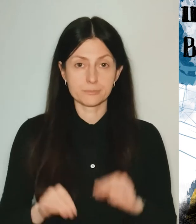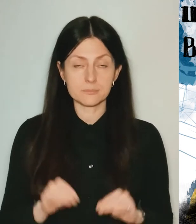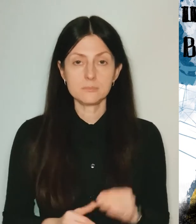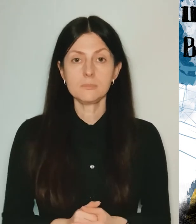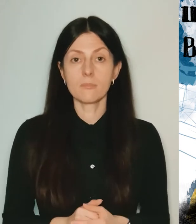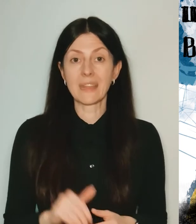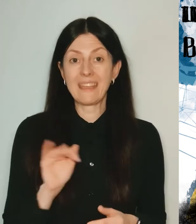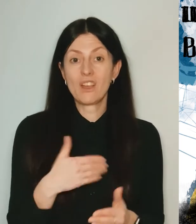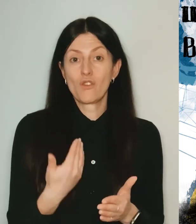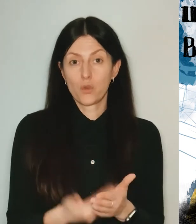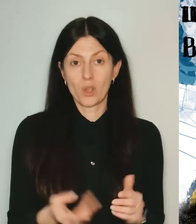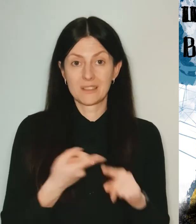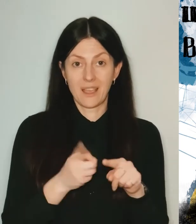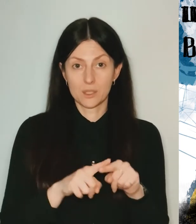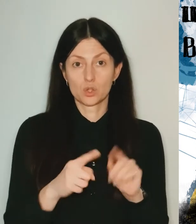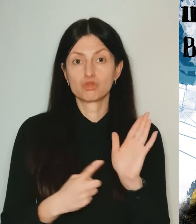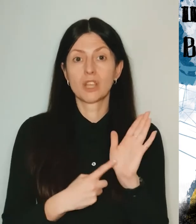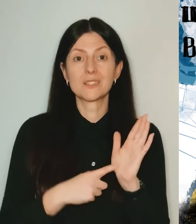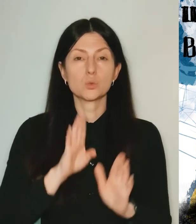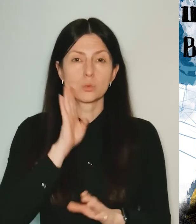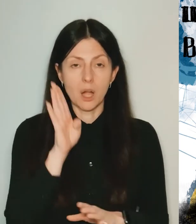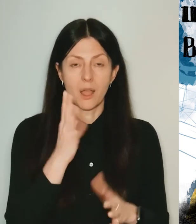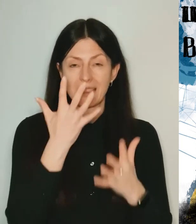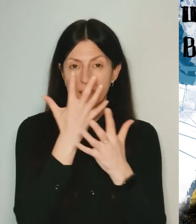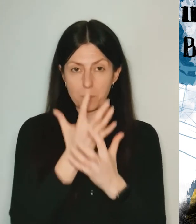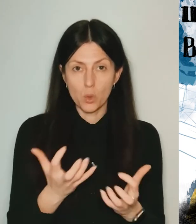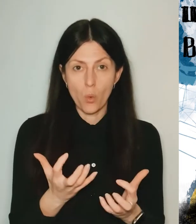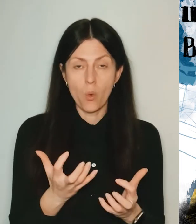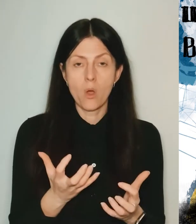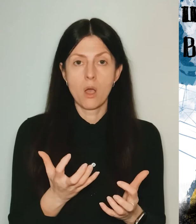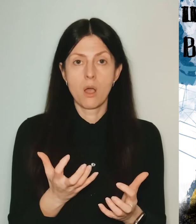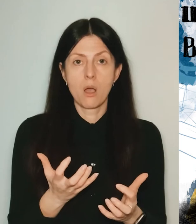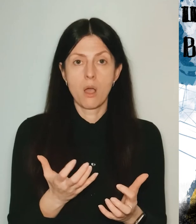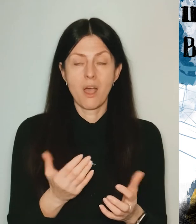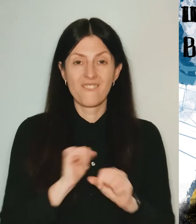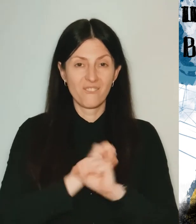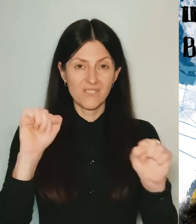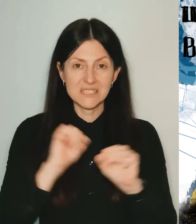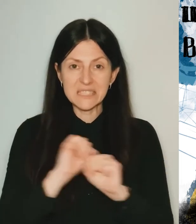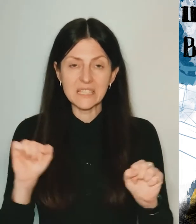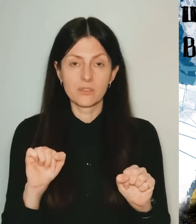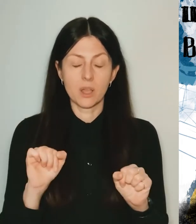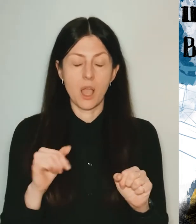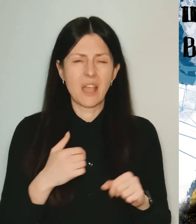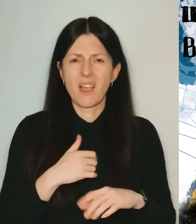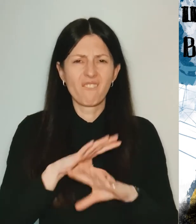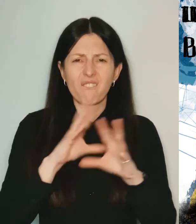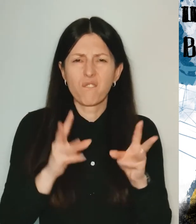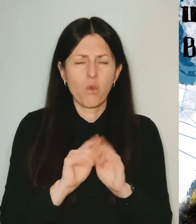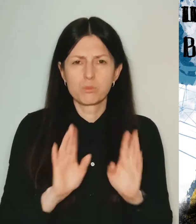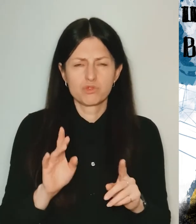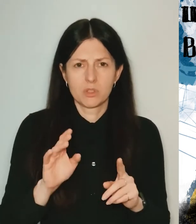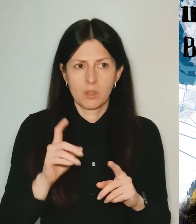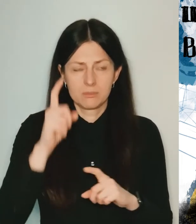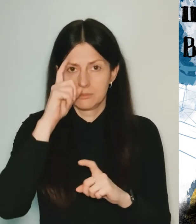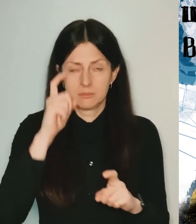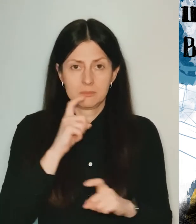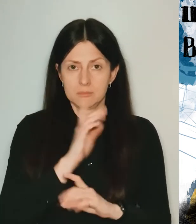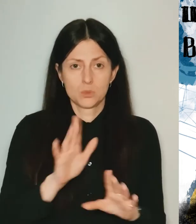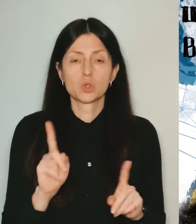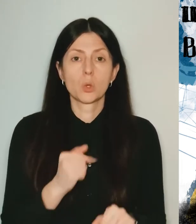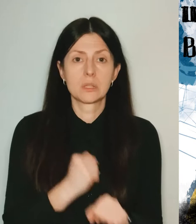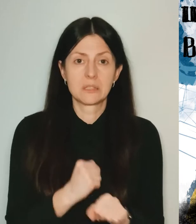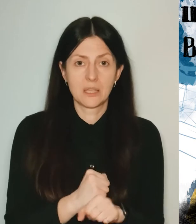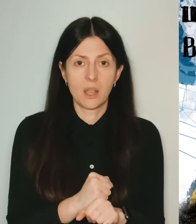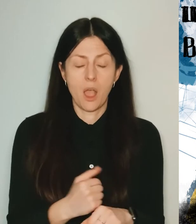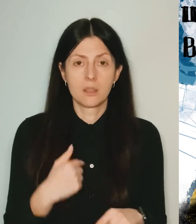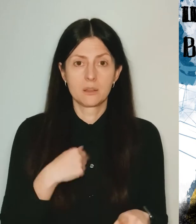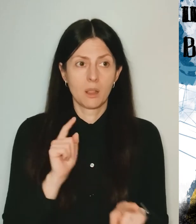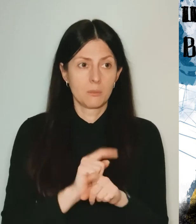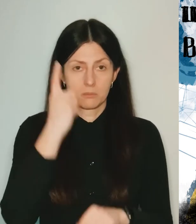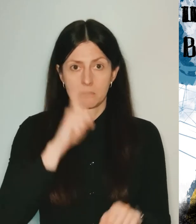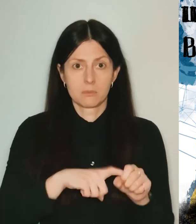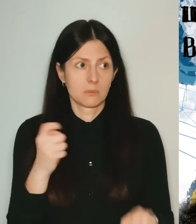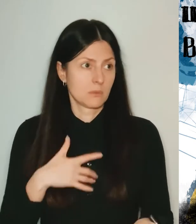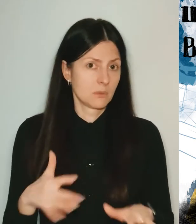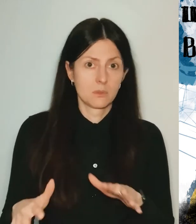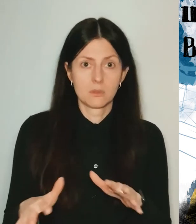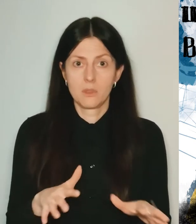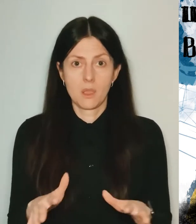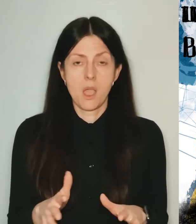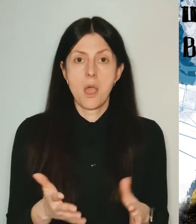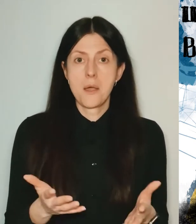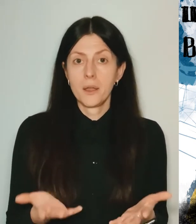So, it is 6 am, it is dark and I… these explosions… I don’t really understand what to do, I’m extremely disoriented and I…